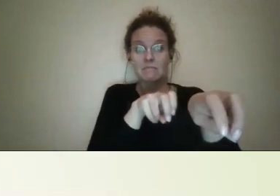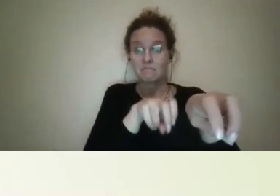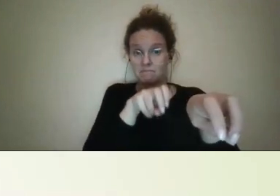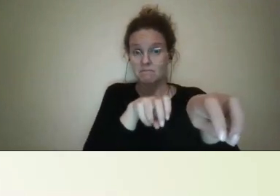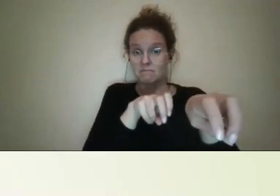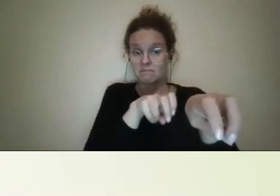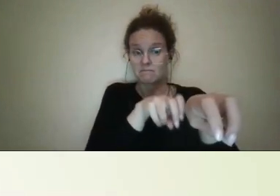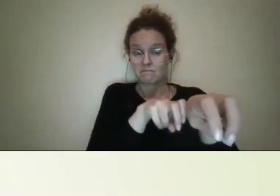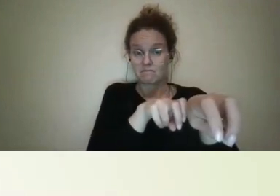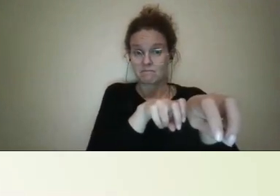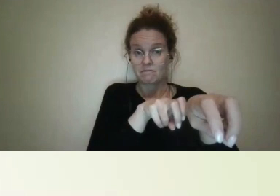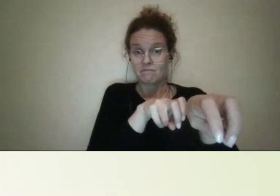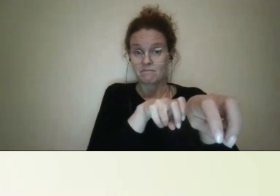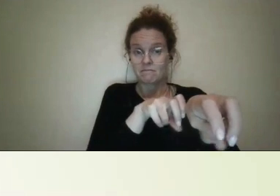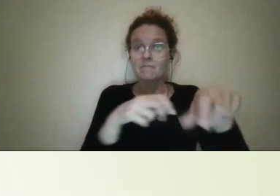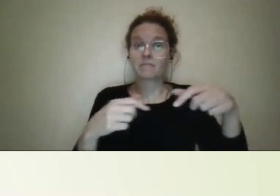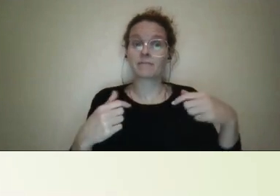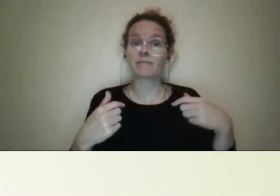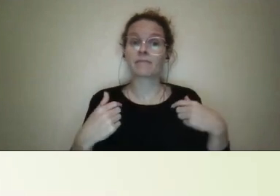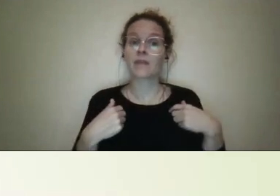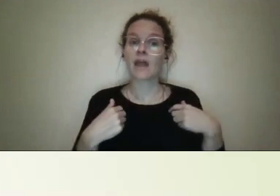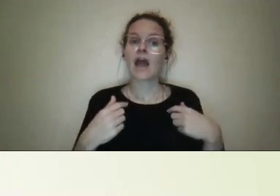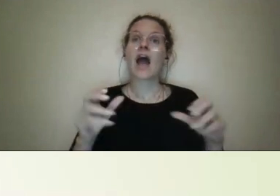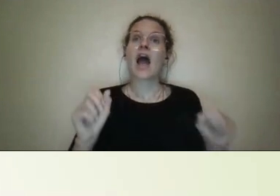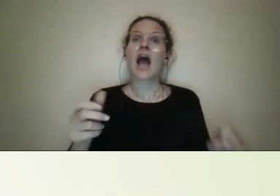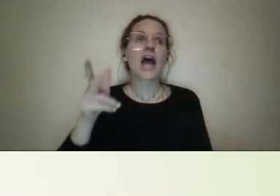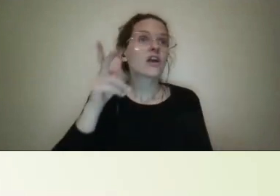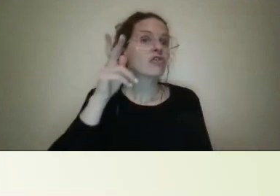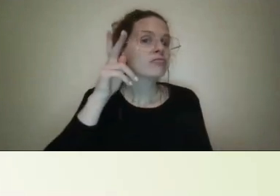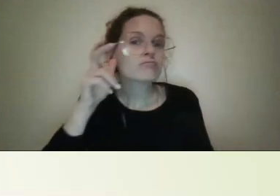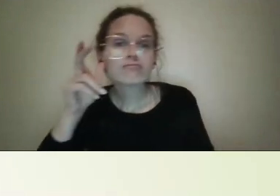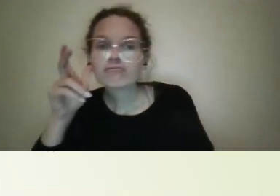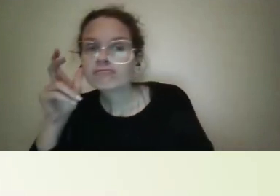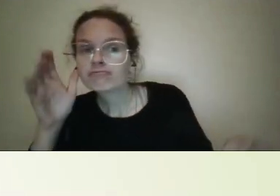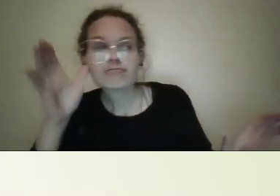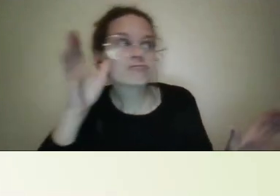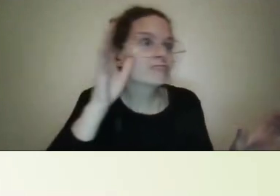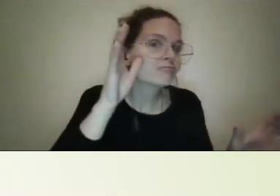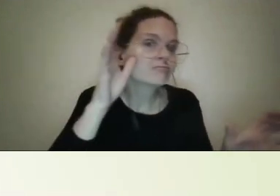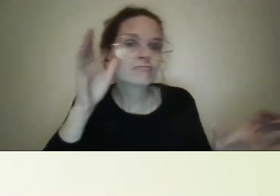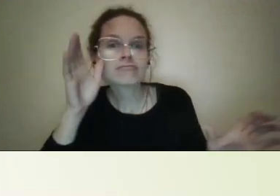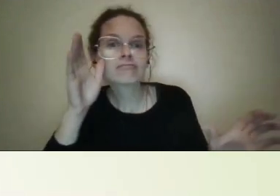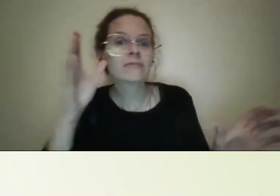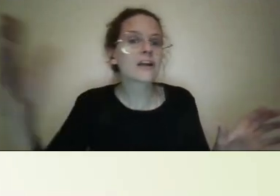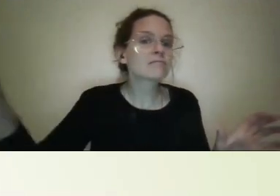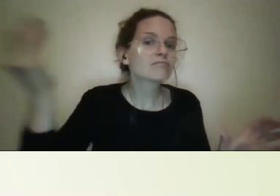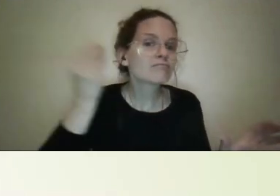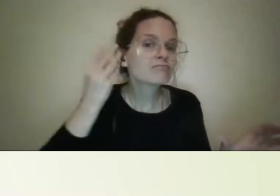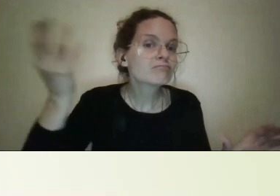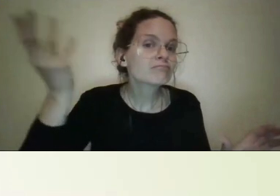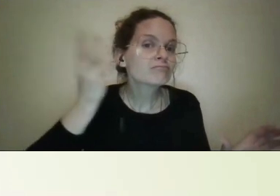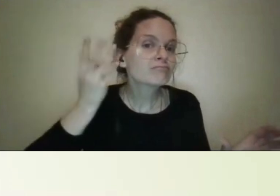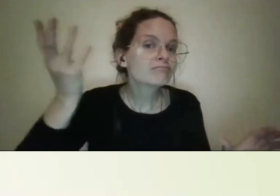I was able to hear what was going on because it was directly into my hearing aid side.